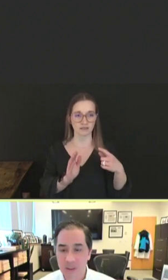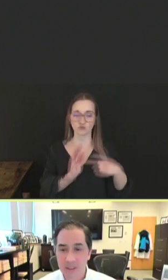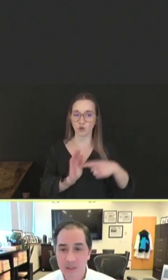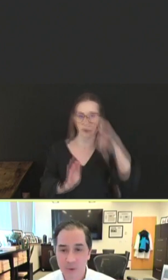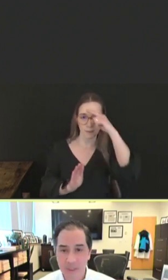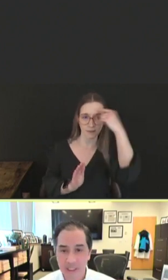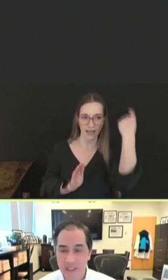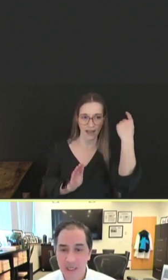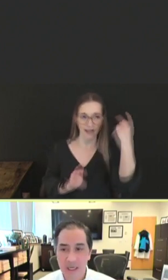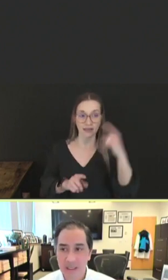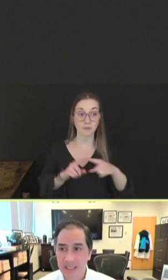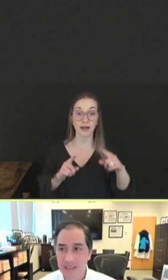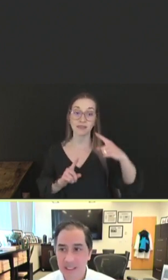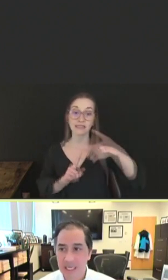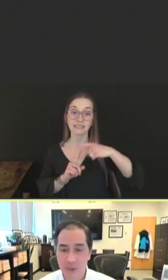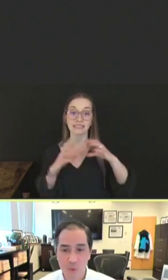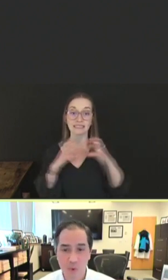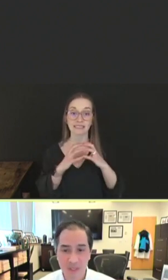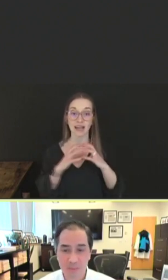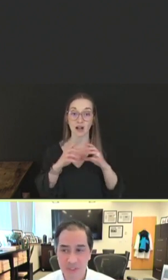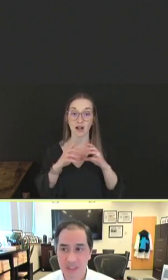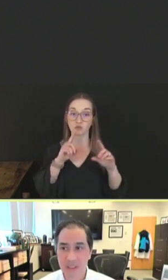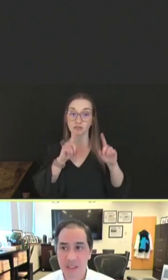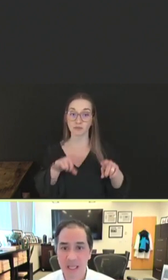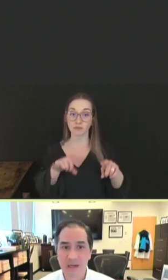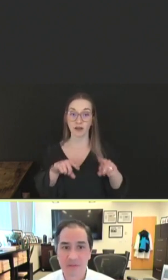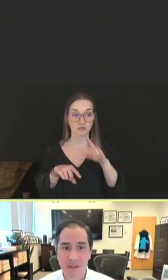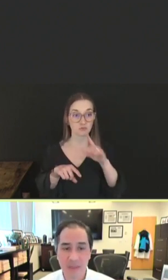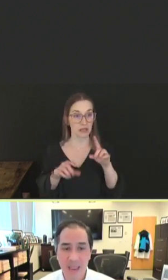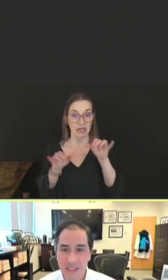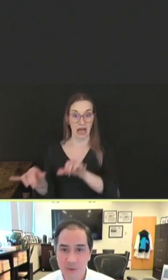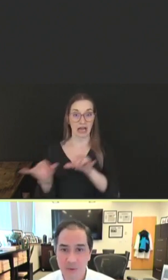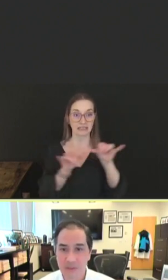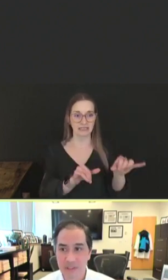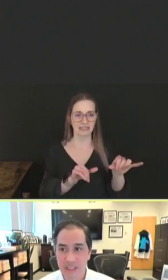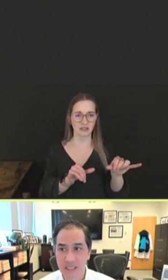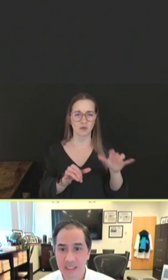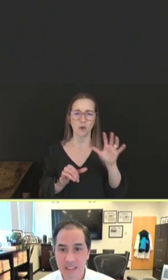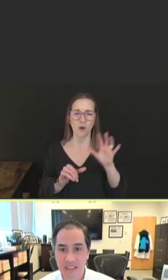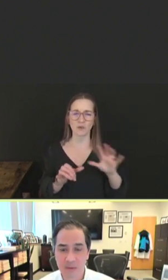There's only less than a 10 or 20 percent decline of the magnitude of the CD8 T cell